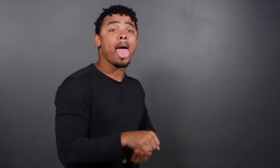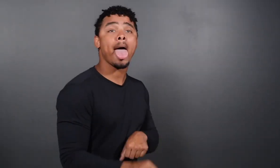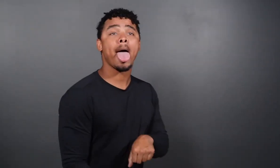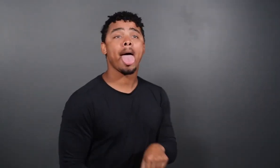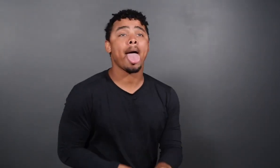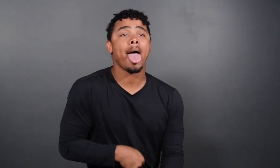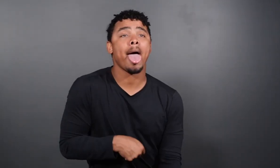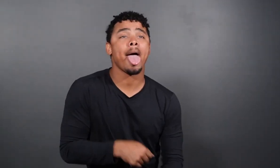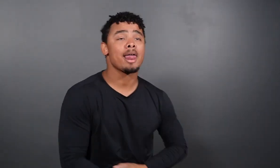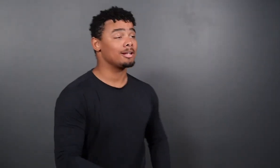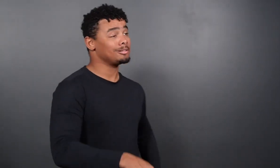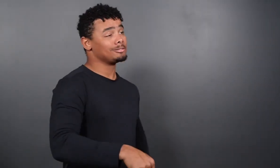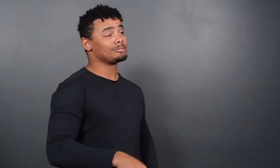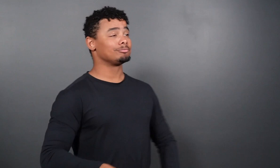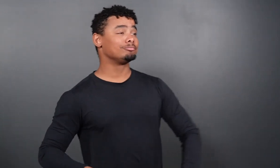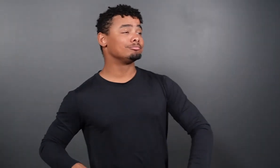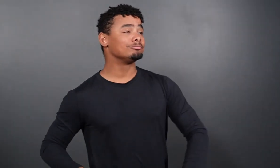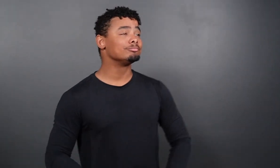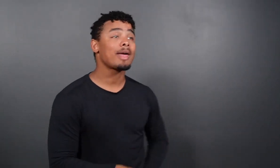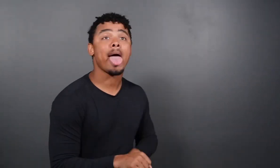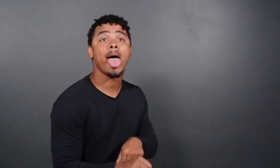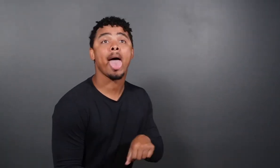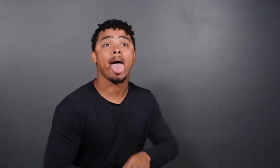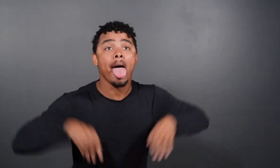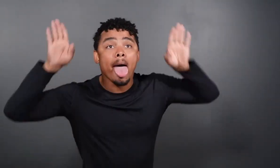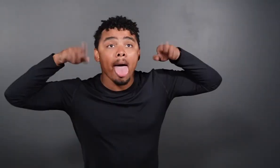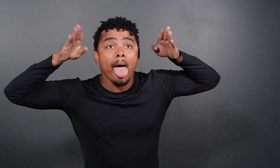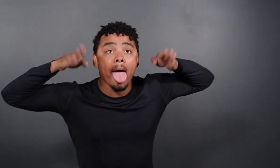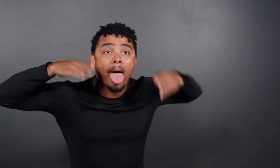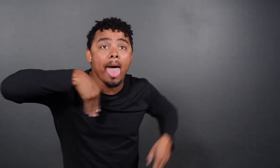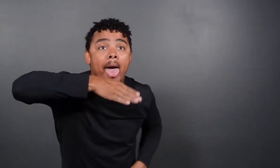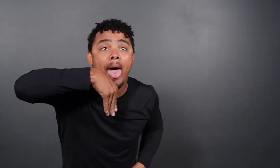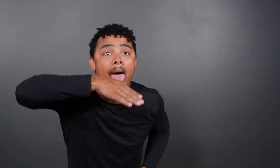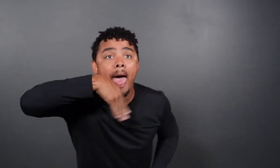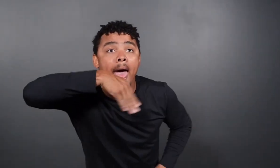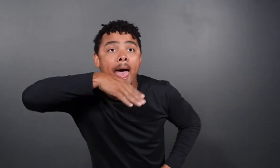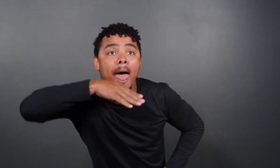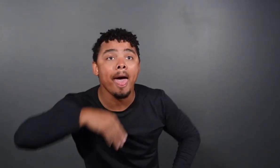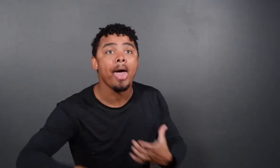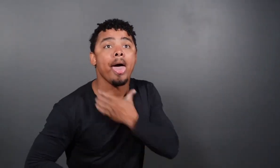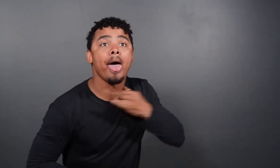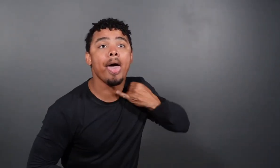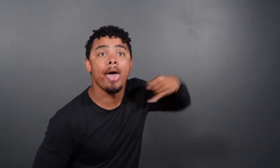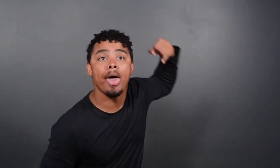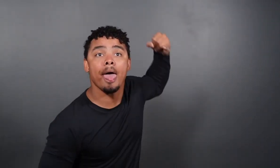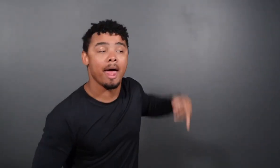with her dog ears up, tongue out collar leash